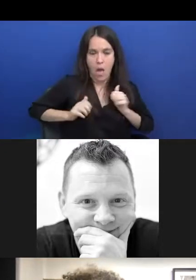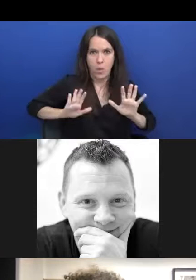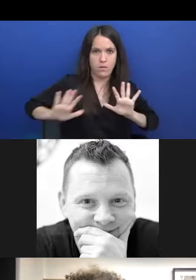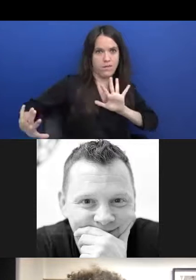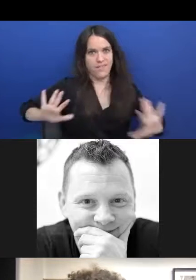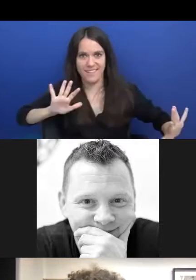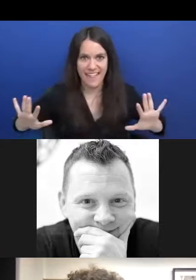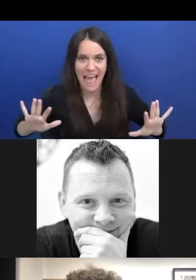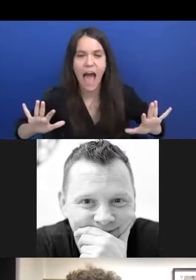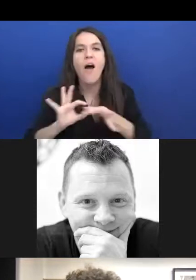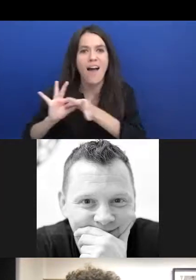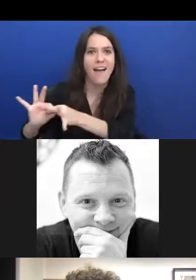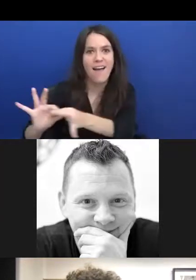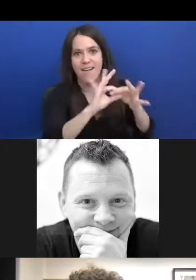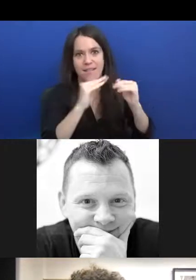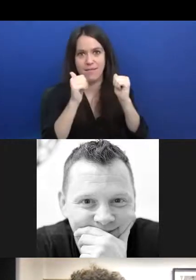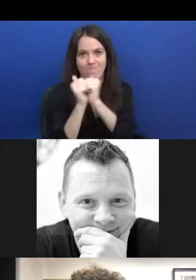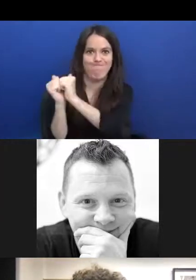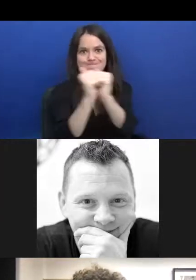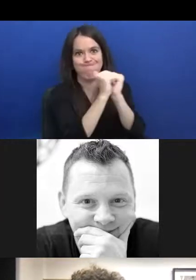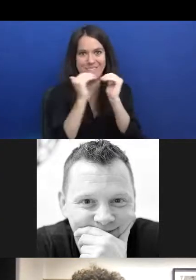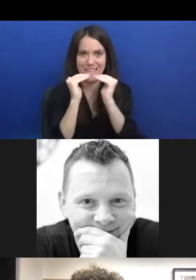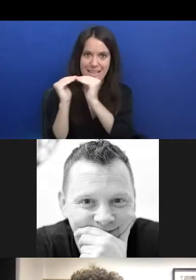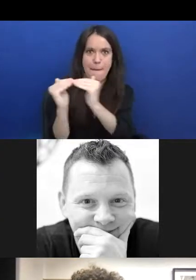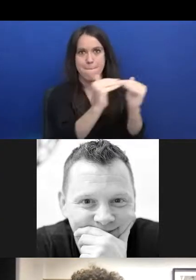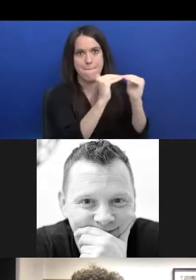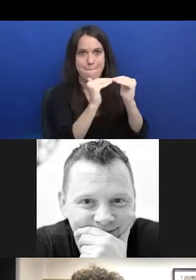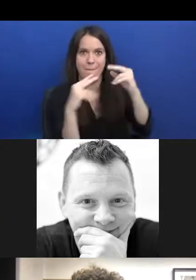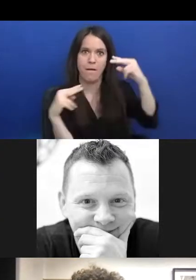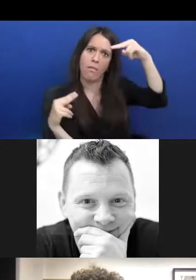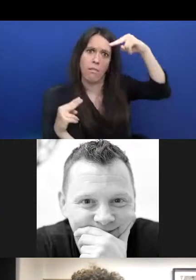and I think one of the strengths of our field is a lot of really great collaboration groundbreaking